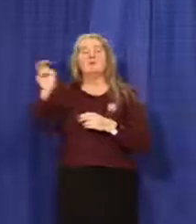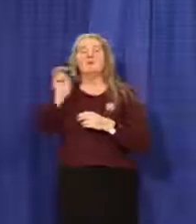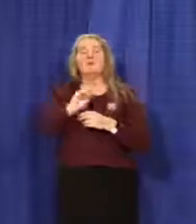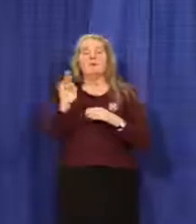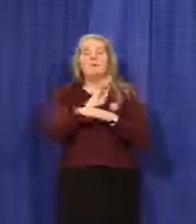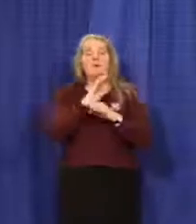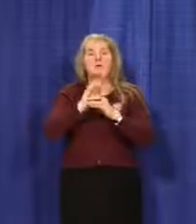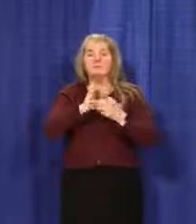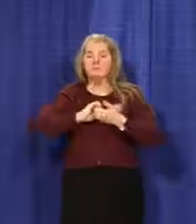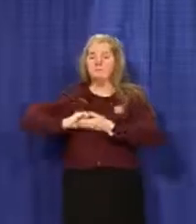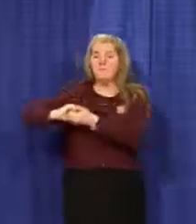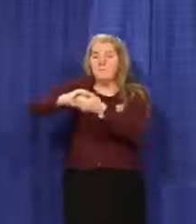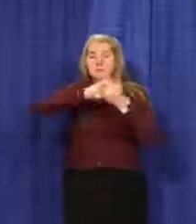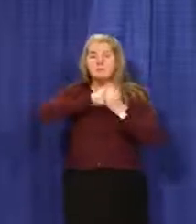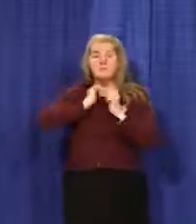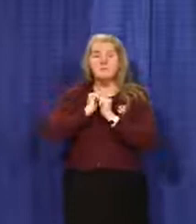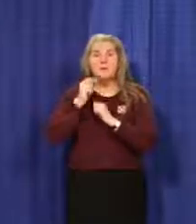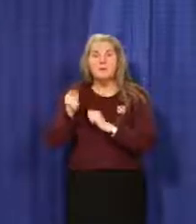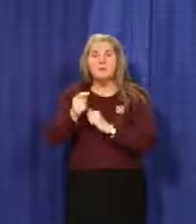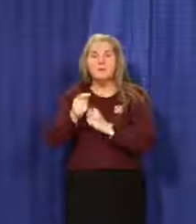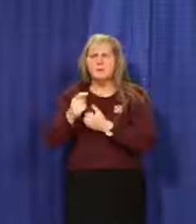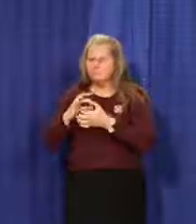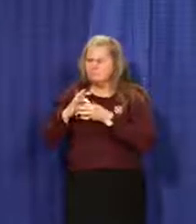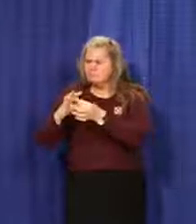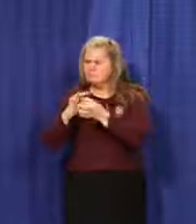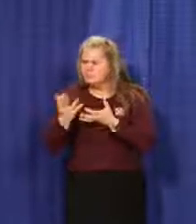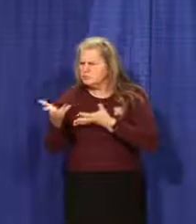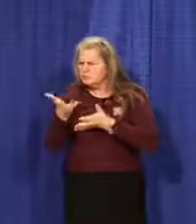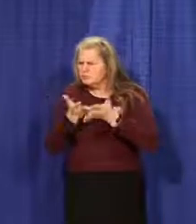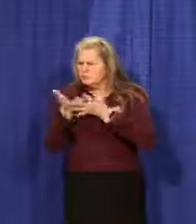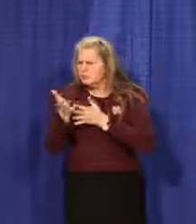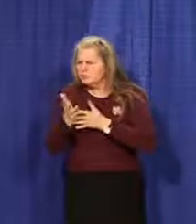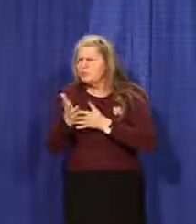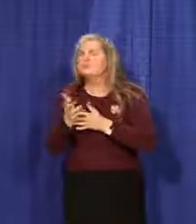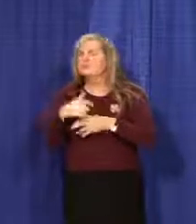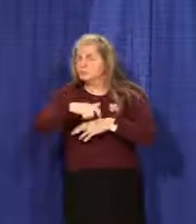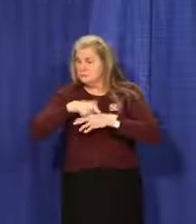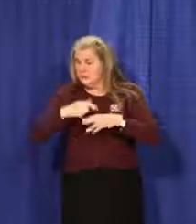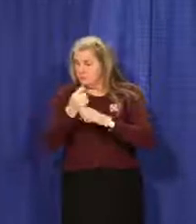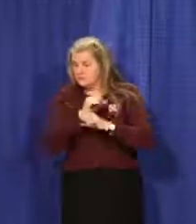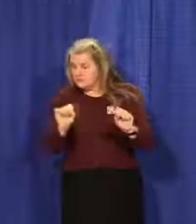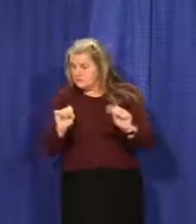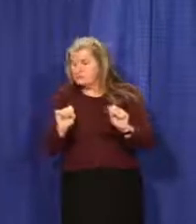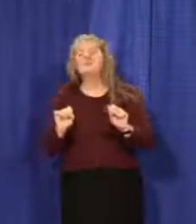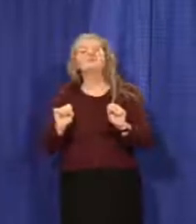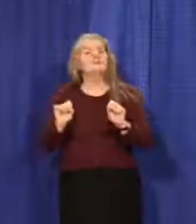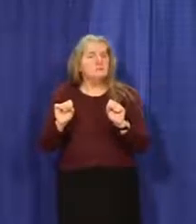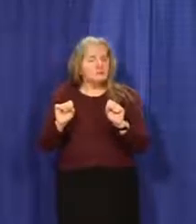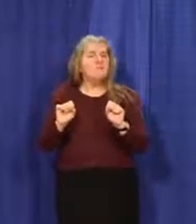tourism partners to support businesses will ensure that when it is safe to do so, Yukon will